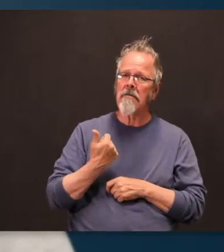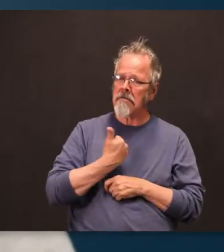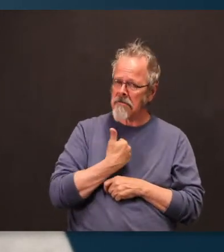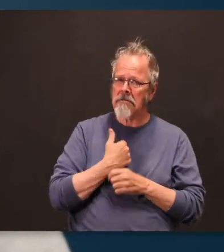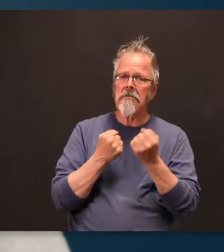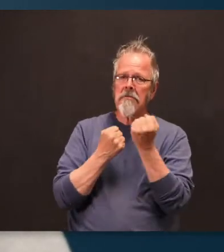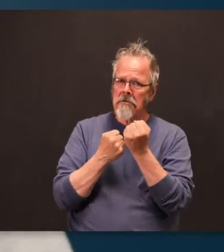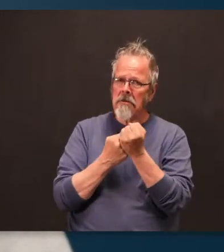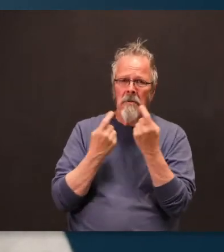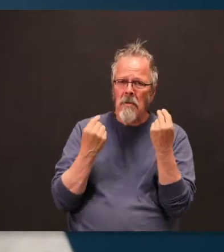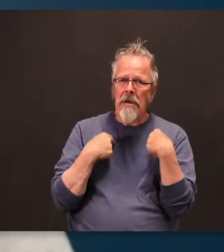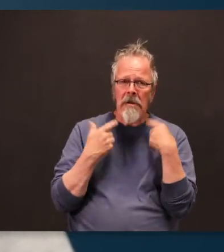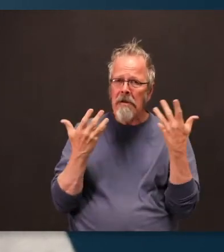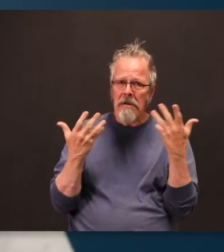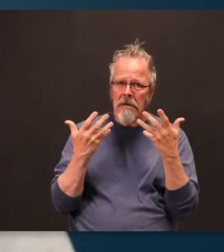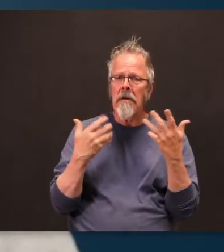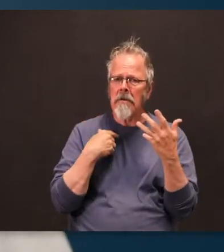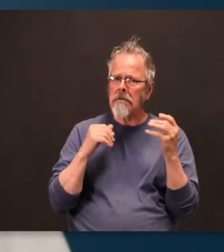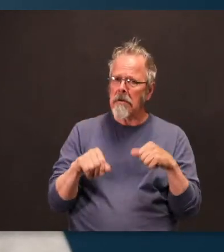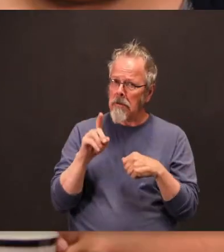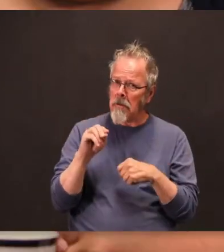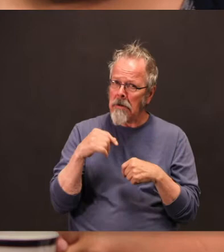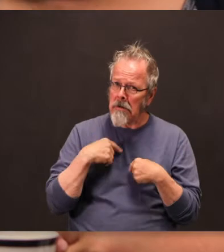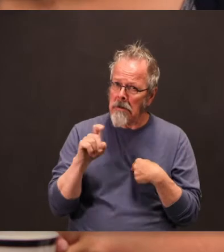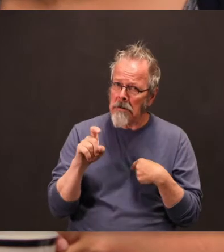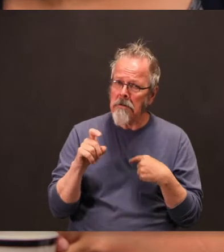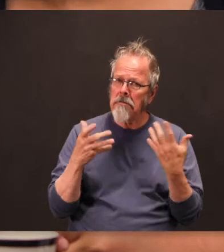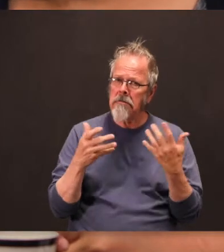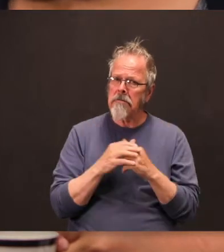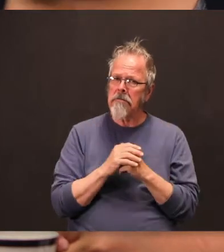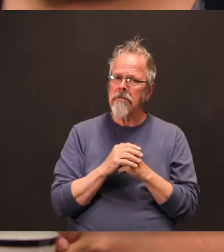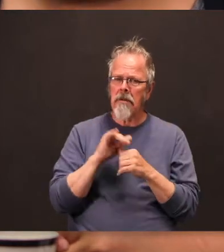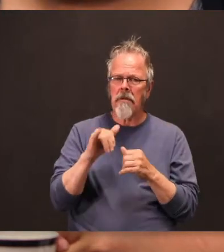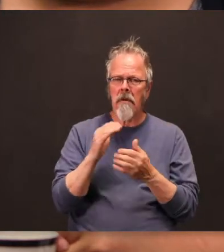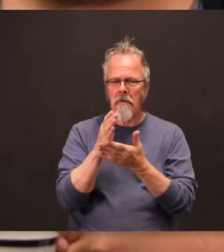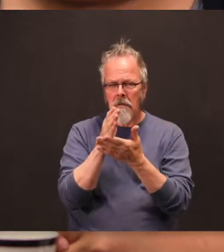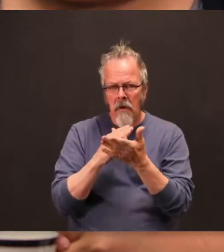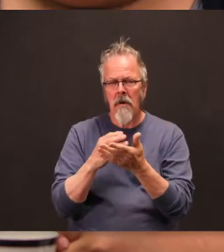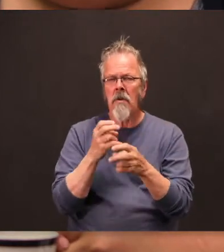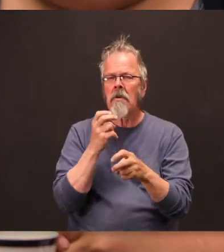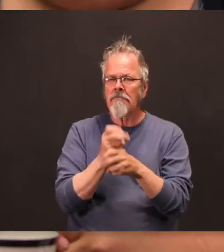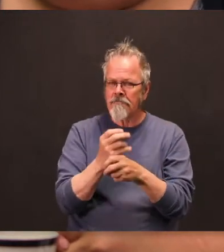what do they do? Can I do it? And I think that's part of the, some of the difficulty